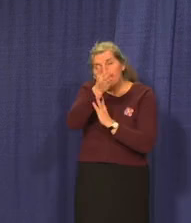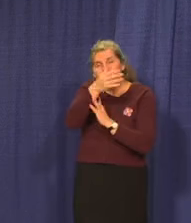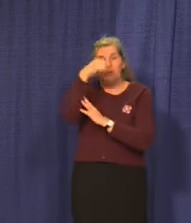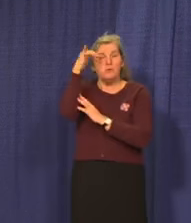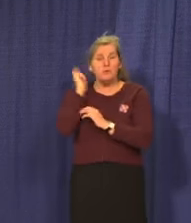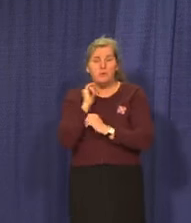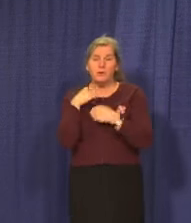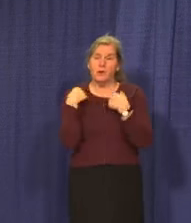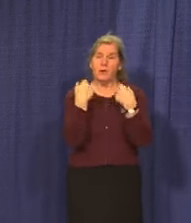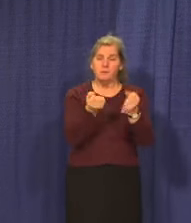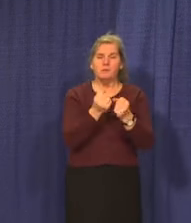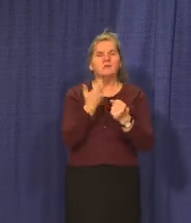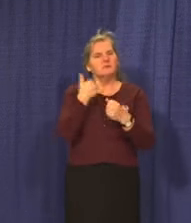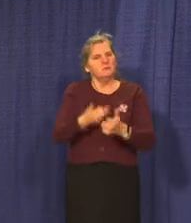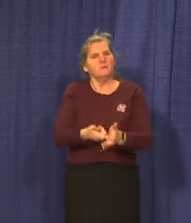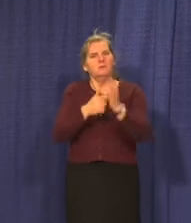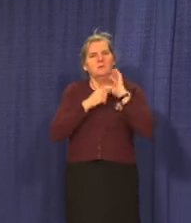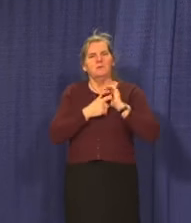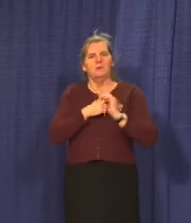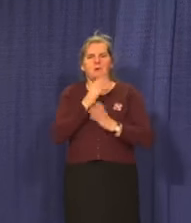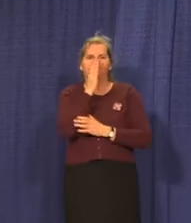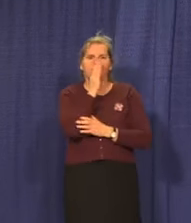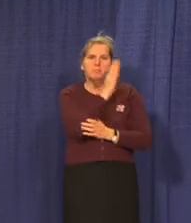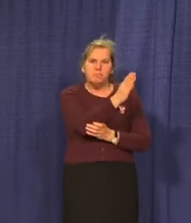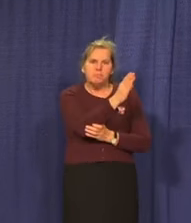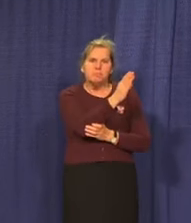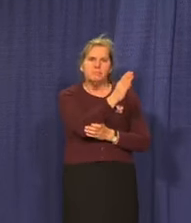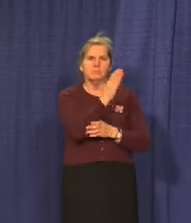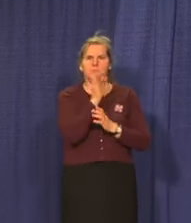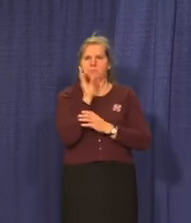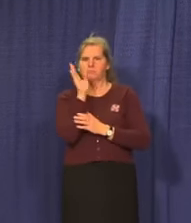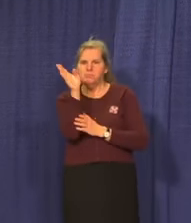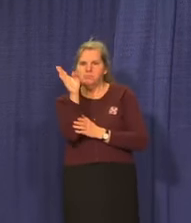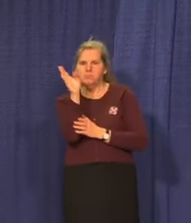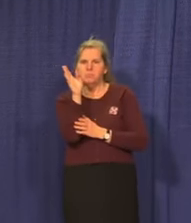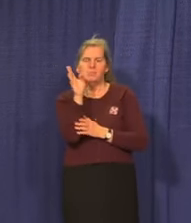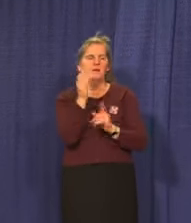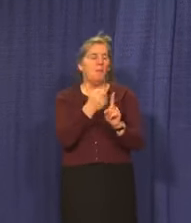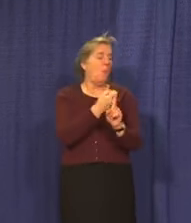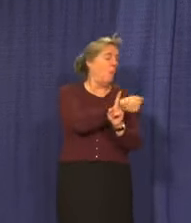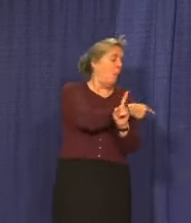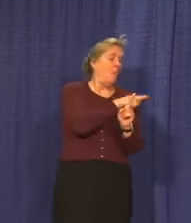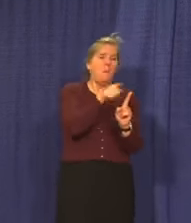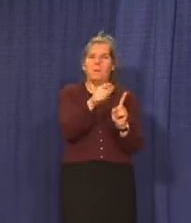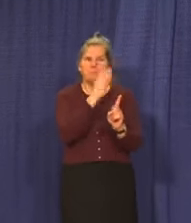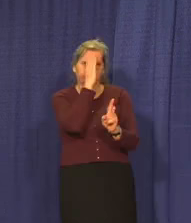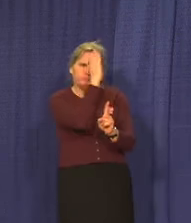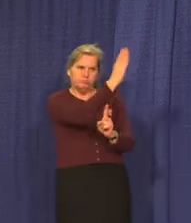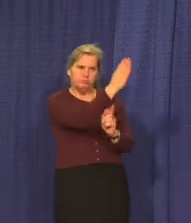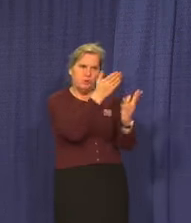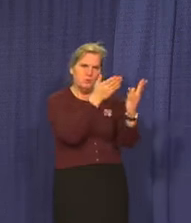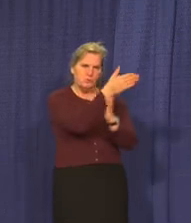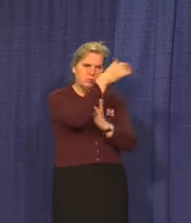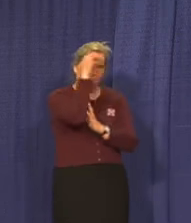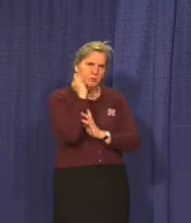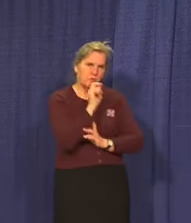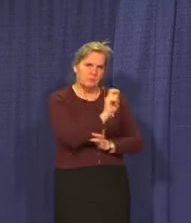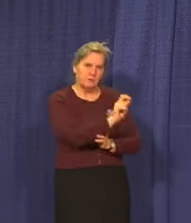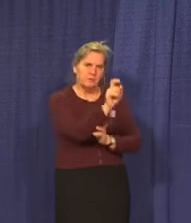YUKON ARE STILL REQUIRED TO STAY ON THE DESIGNATED ROUTE, WHICH HAS NOT CHANGED. RESIDENTS OF COMMUNITIES OF THE